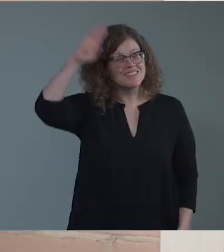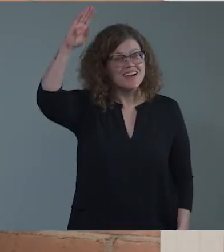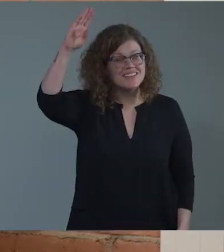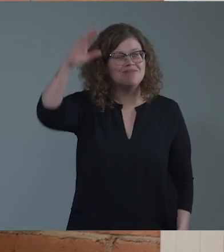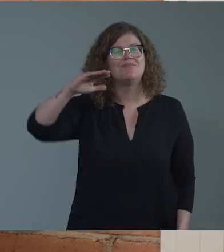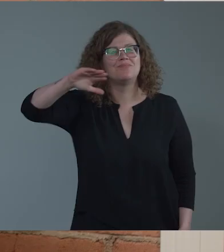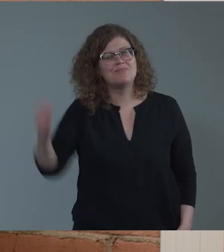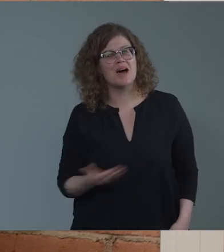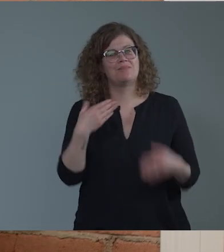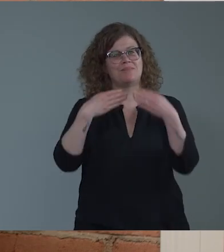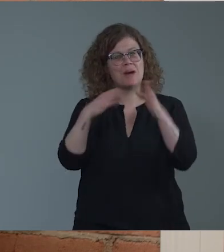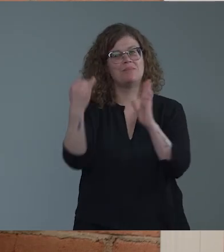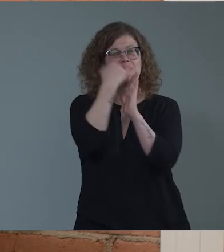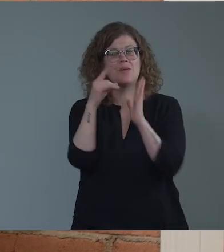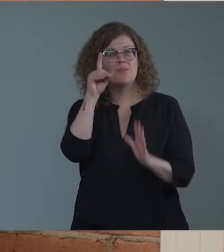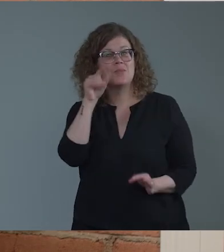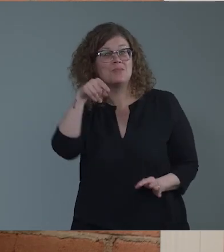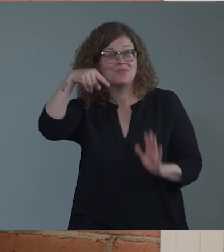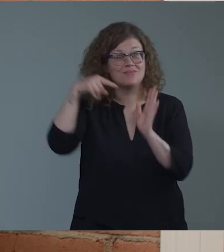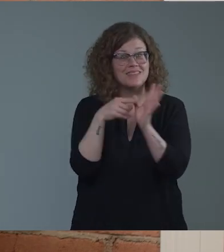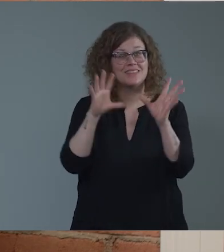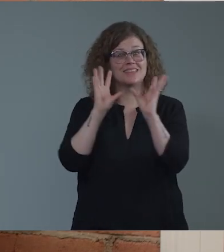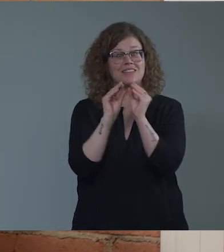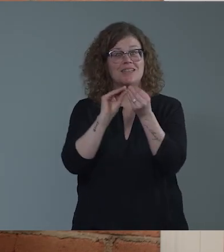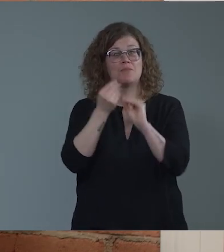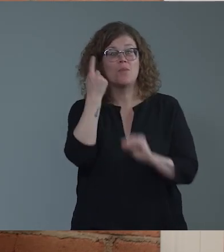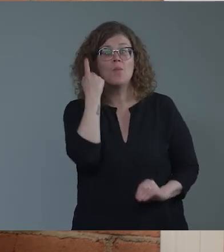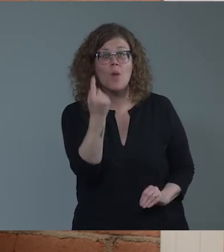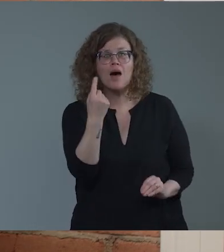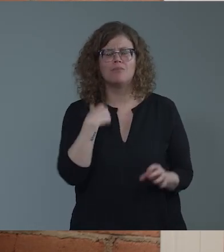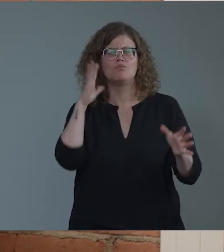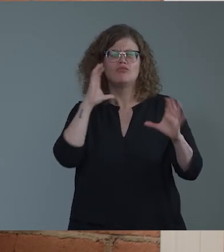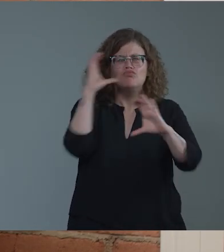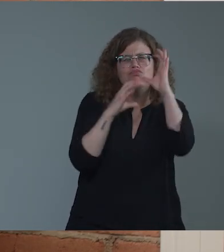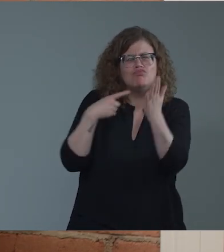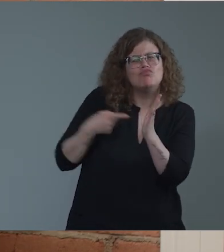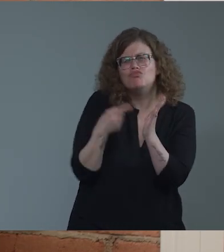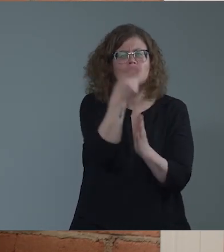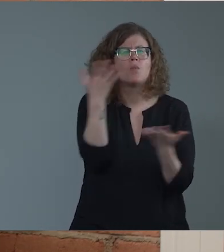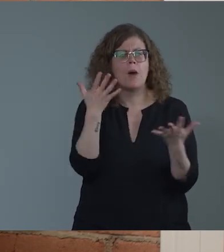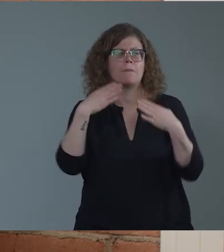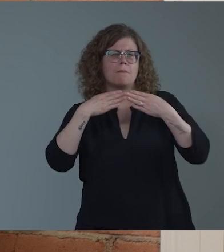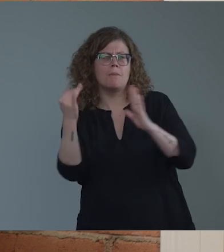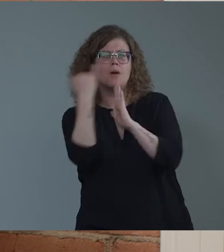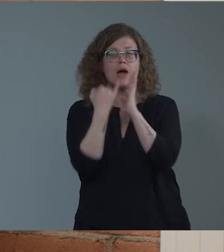Hi there. Welcome to public Art 101. This is session number one. And we're exploring why public art.